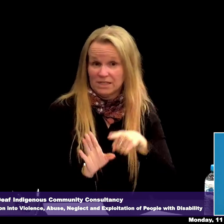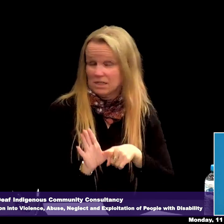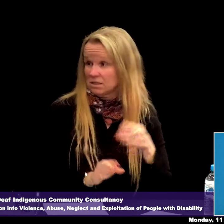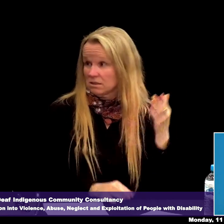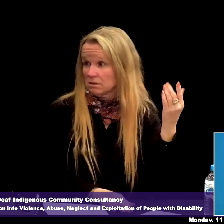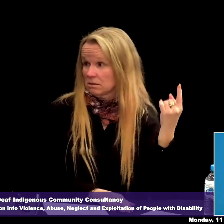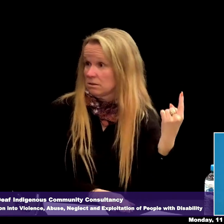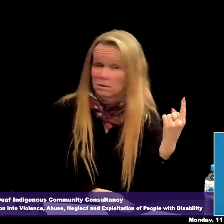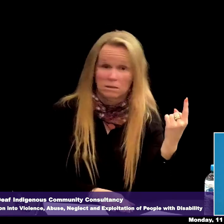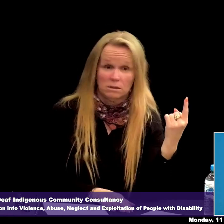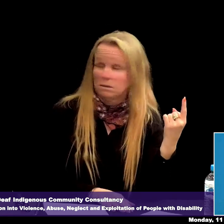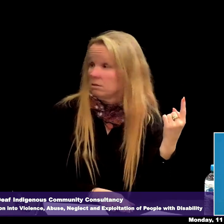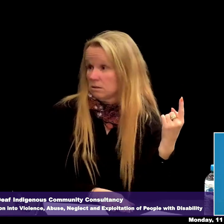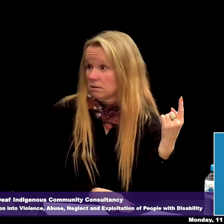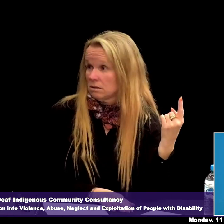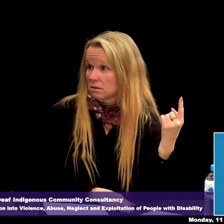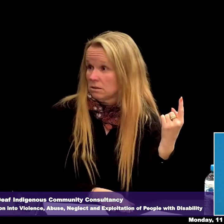interpreter. For 11 years, that's been the case.